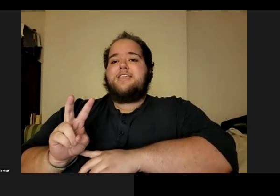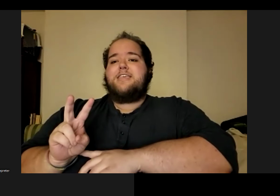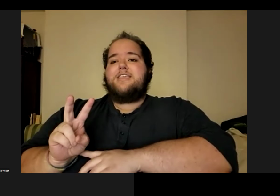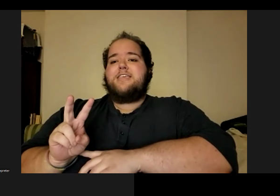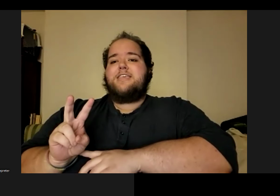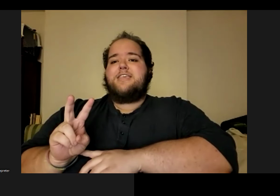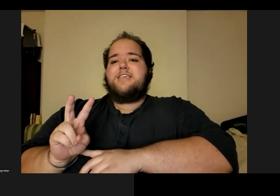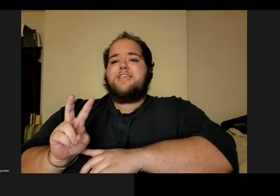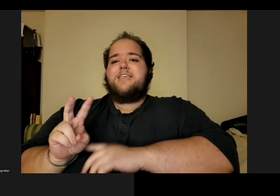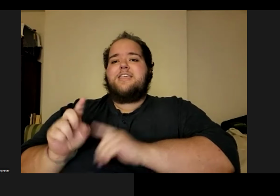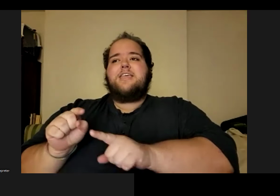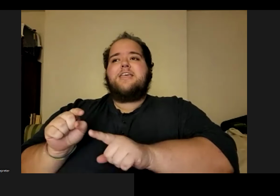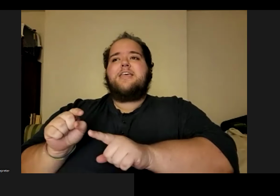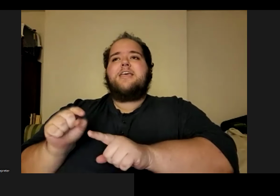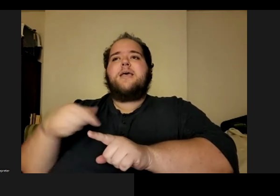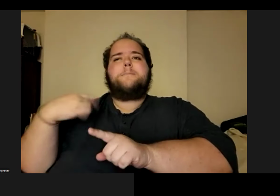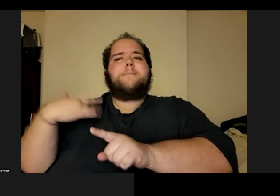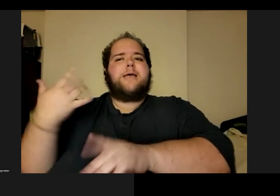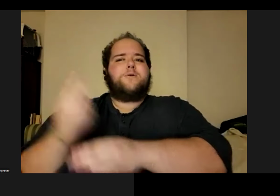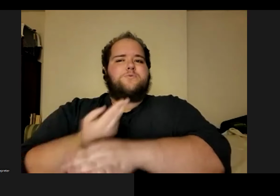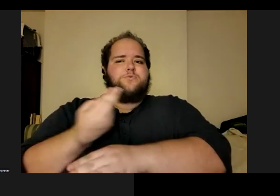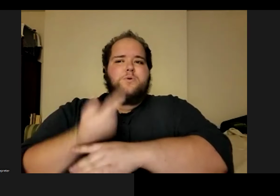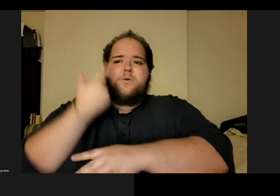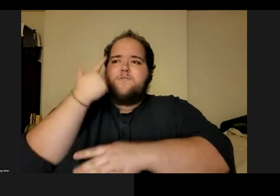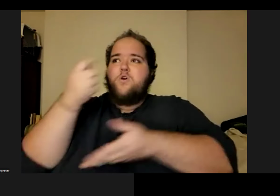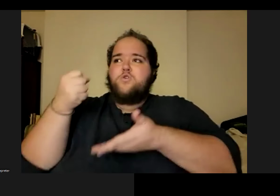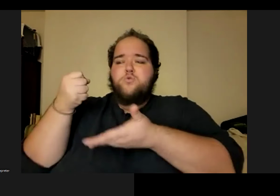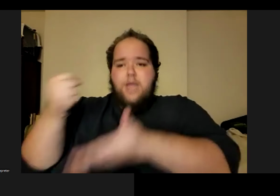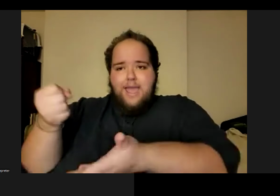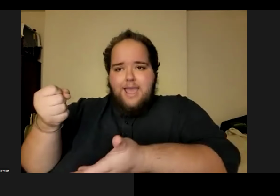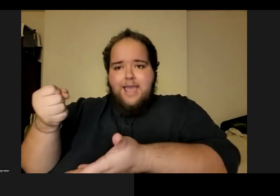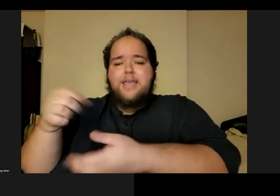a lot for like if you're applying for grants if you're applying to different opportunities